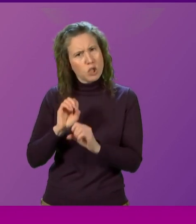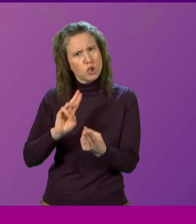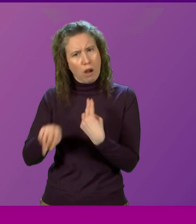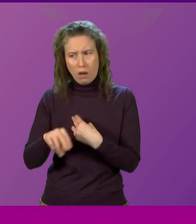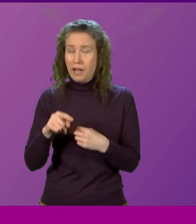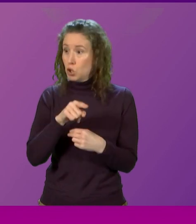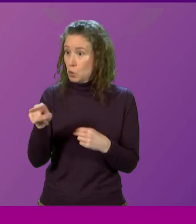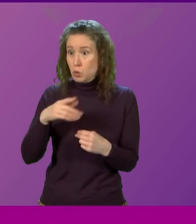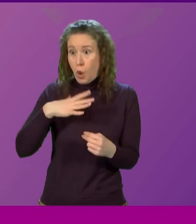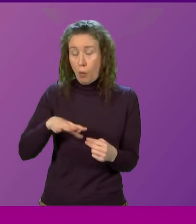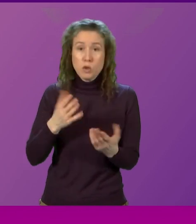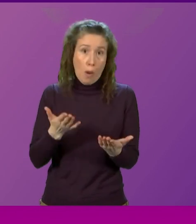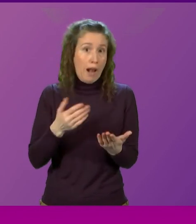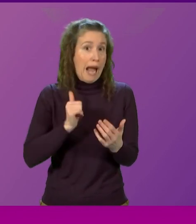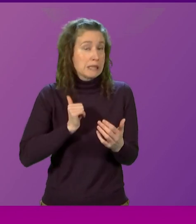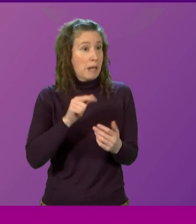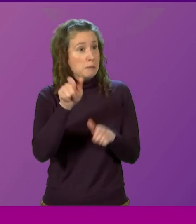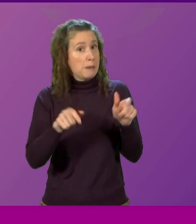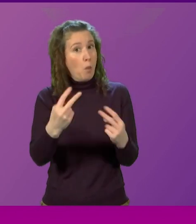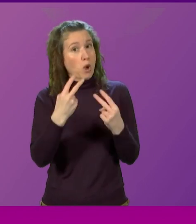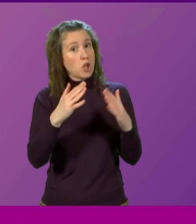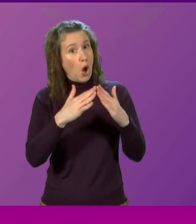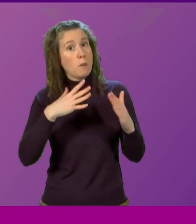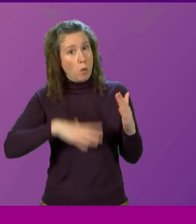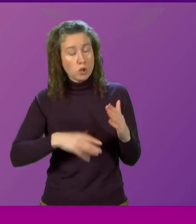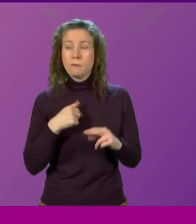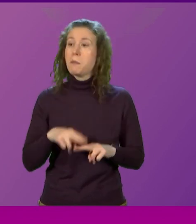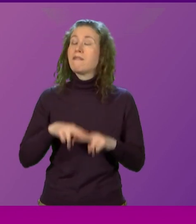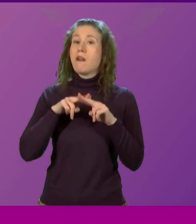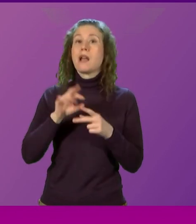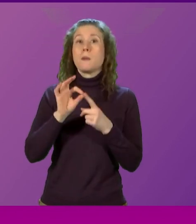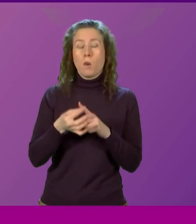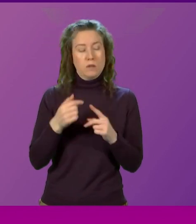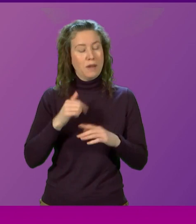Even if they do not, I suspect that people watching at home do. Please be brief. My final point is that, in response to winter pressures, we have established a ministerial